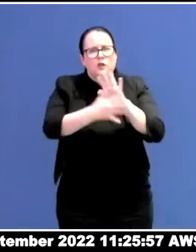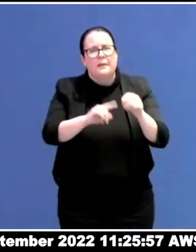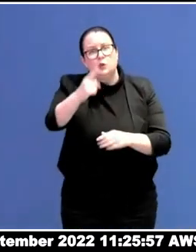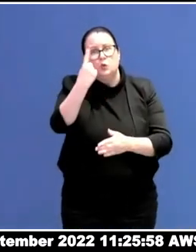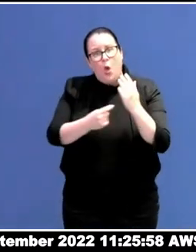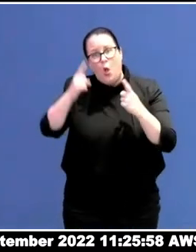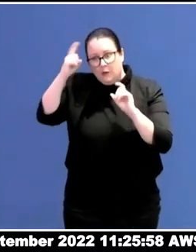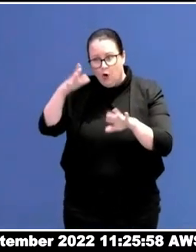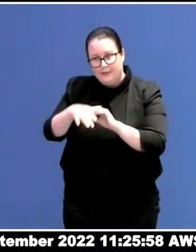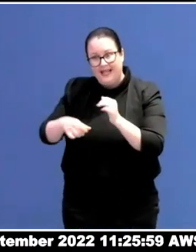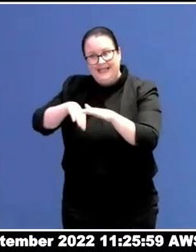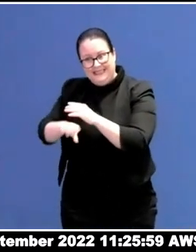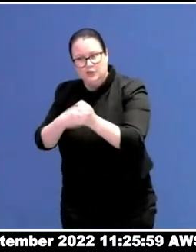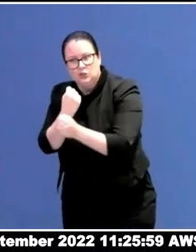That's correct. And bringing that calm.